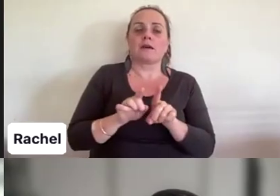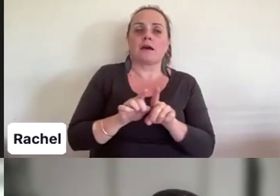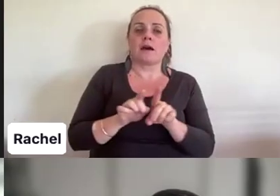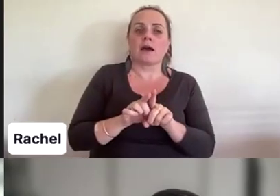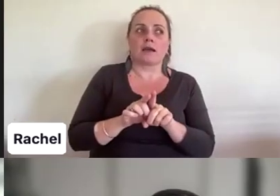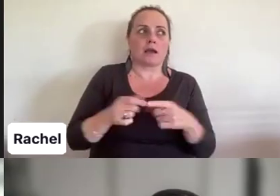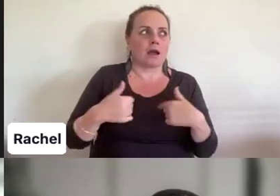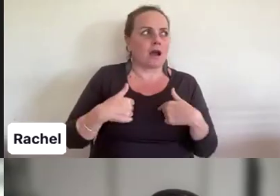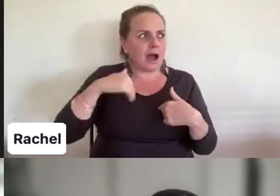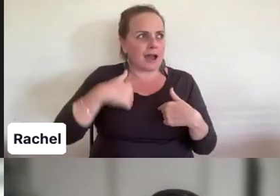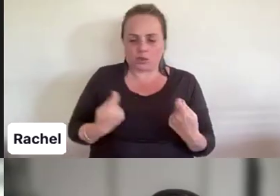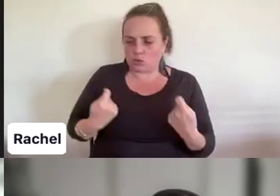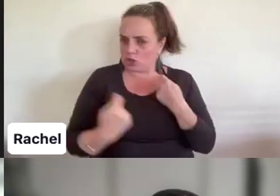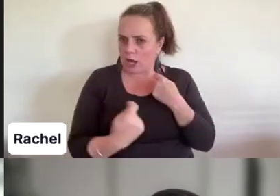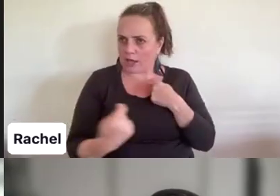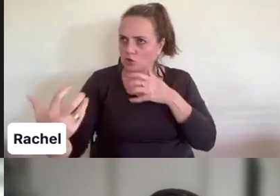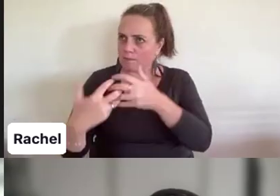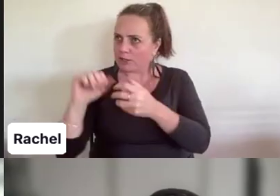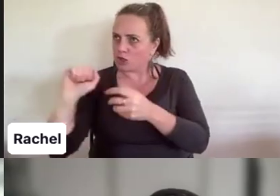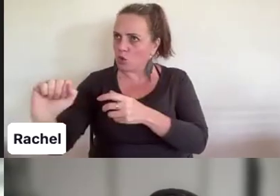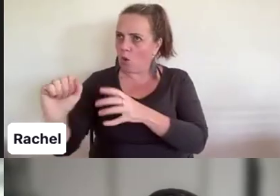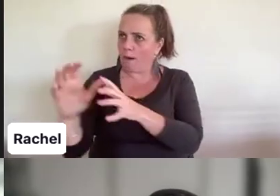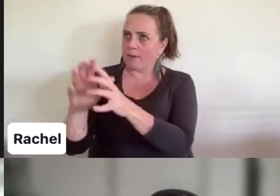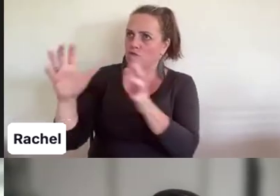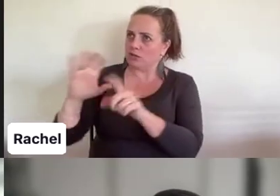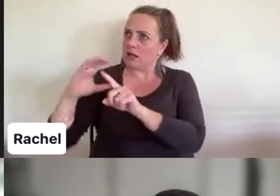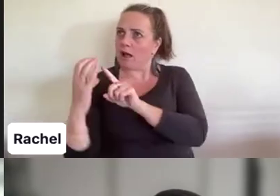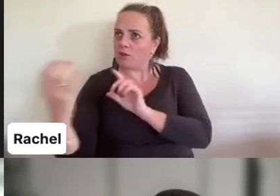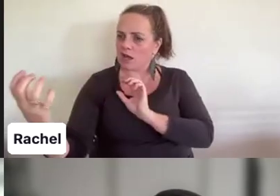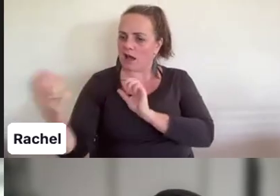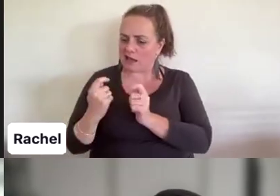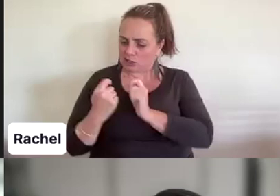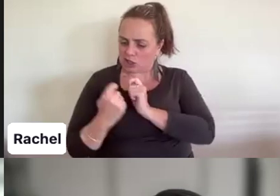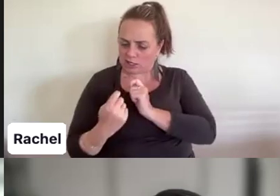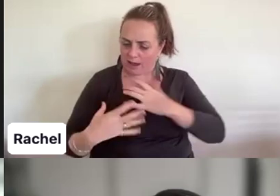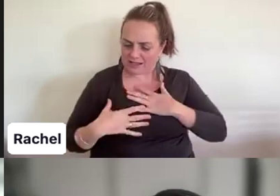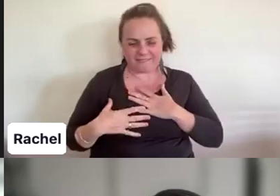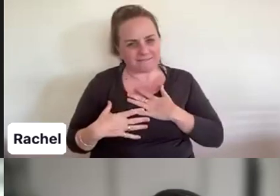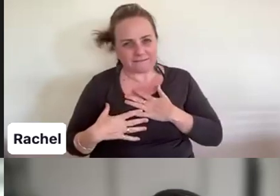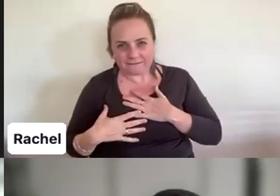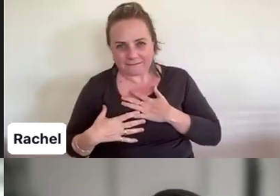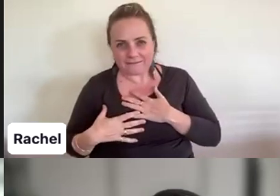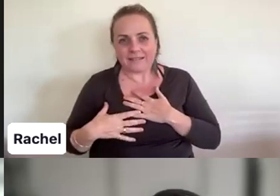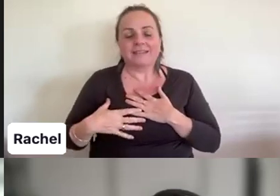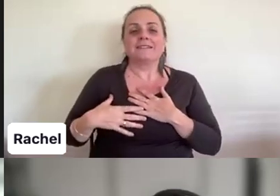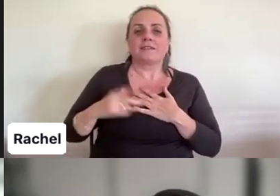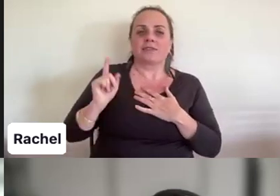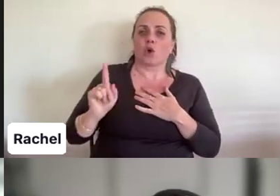the dominant culture that's in those environments, which is pretty confrontational and pretty full